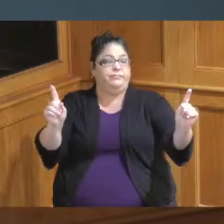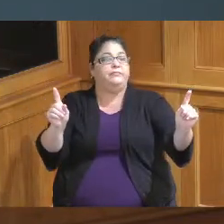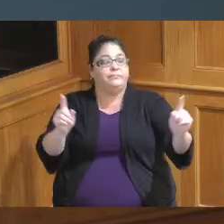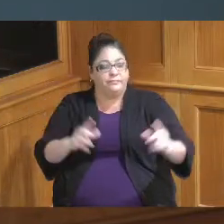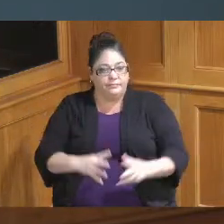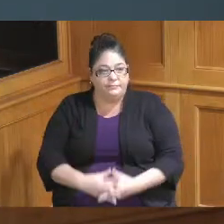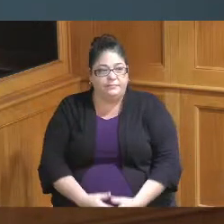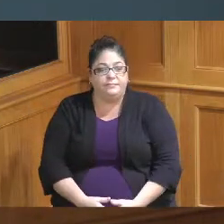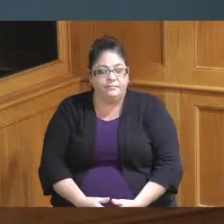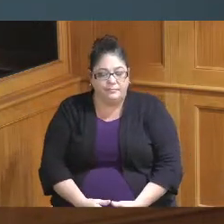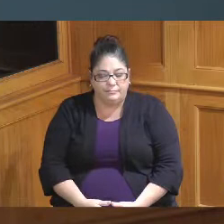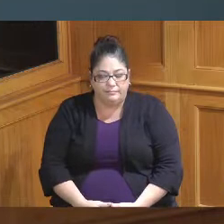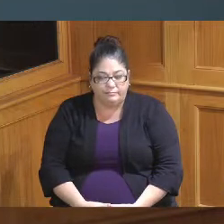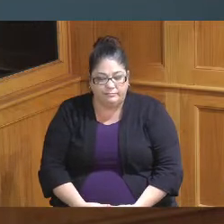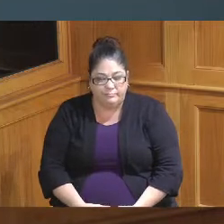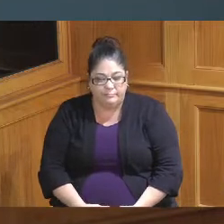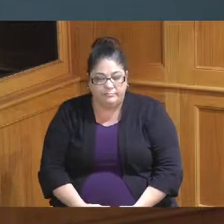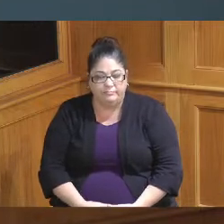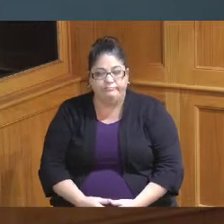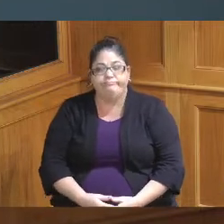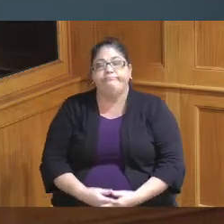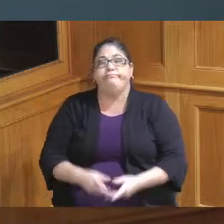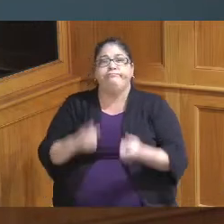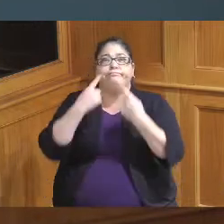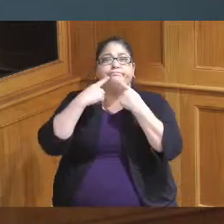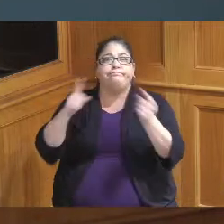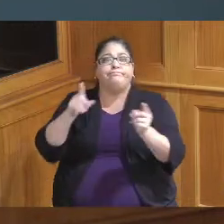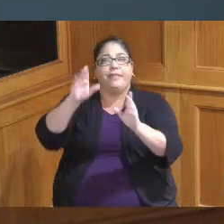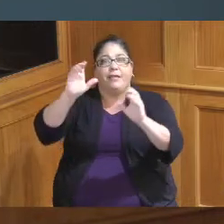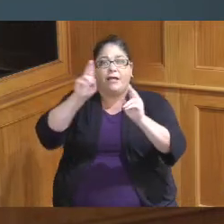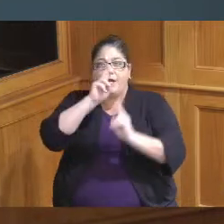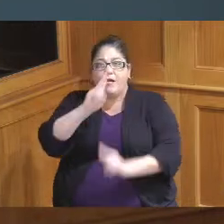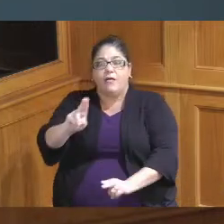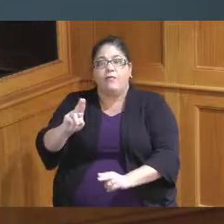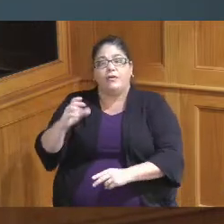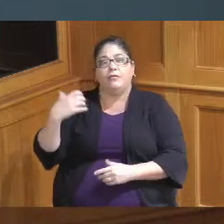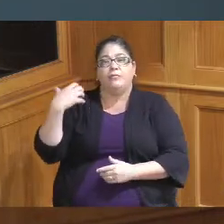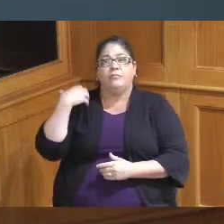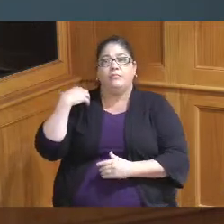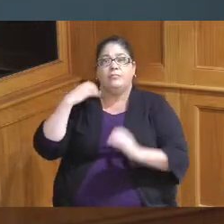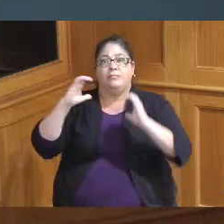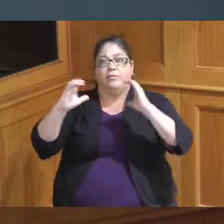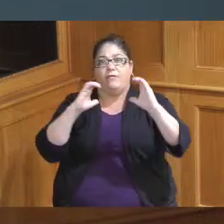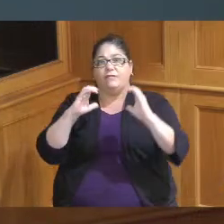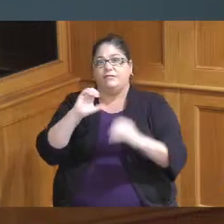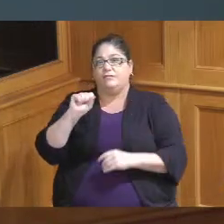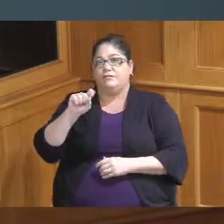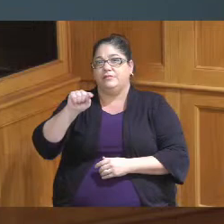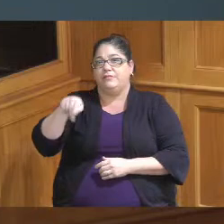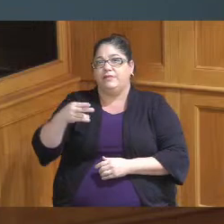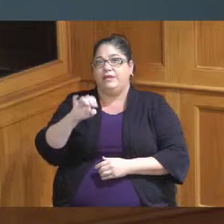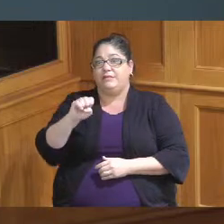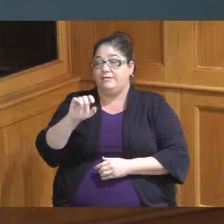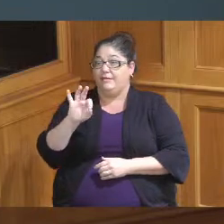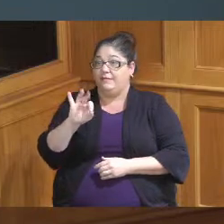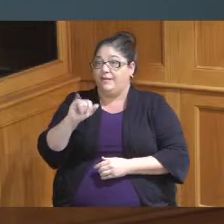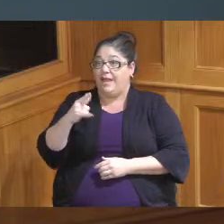and it's a proclamation honoring Communications officer Stephanie Fights am I saying that right